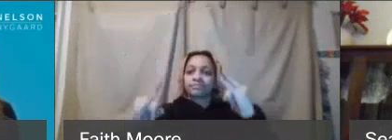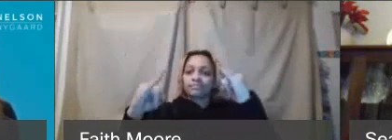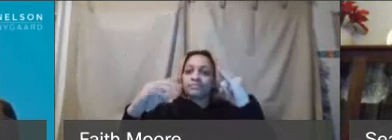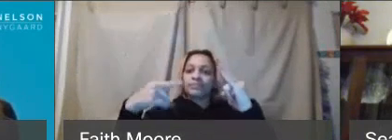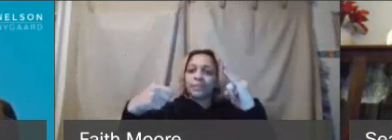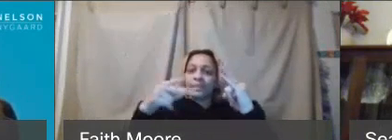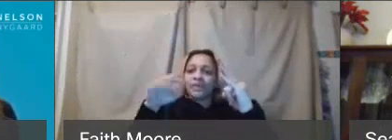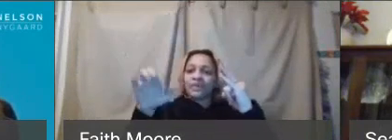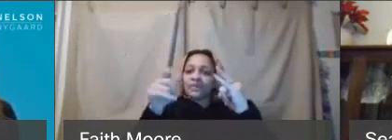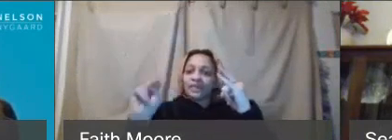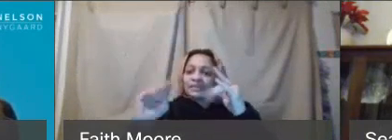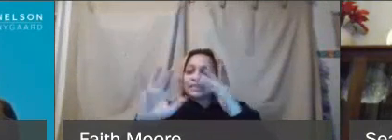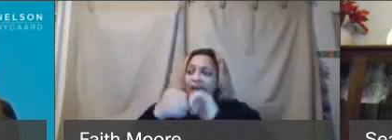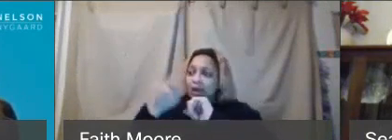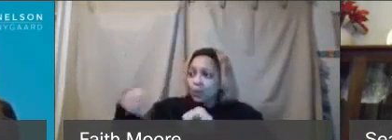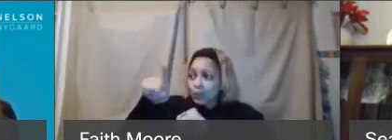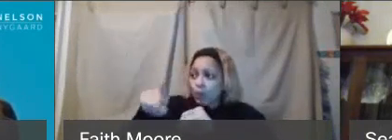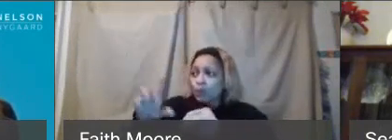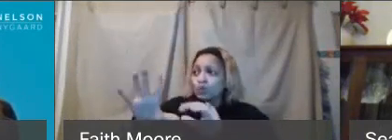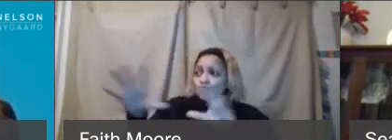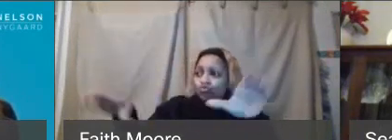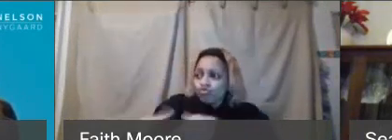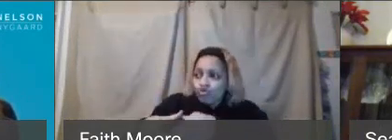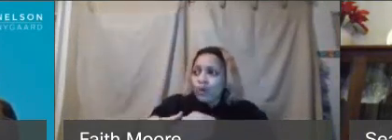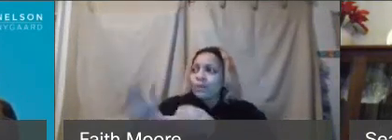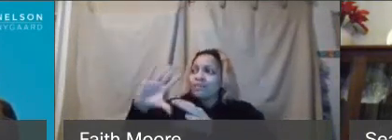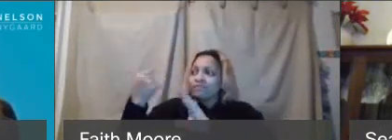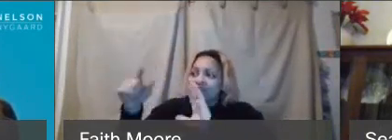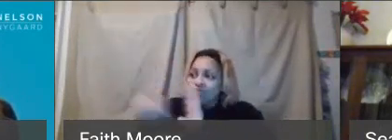And may also remind you that we have a large number of senior citizens.